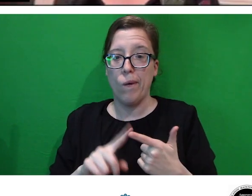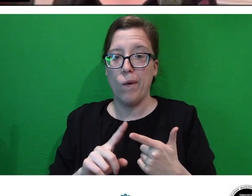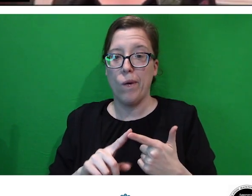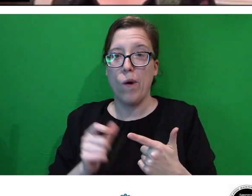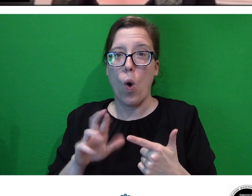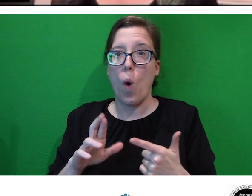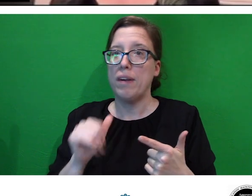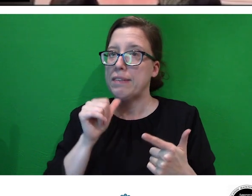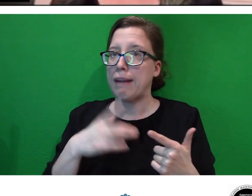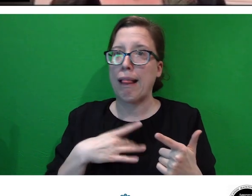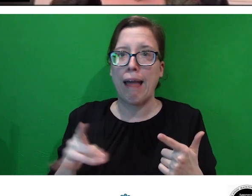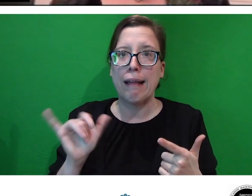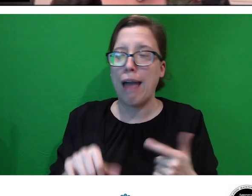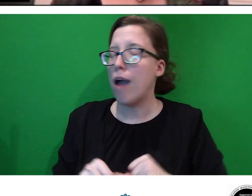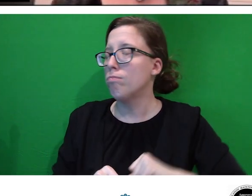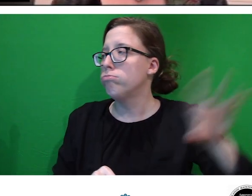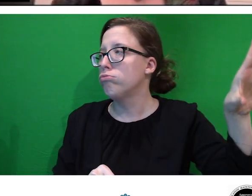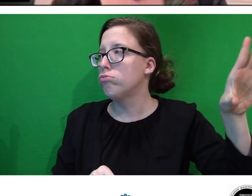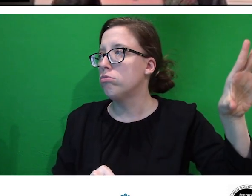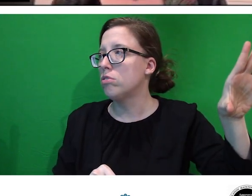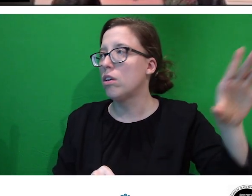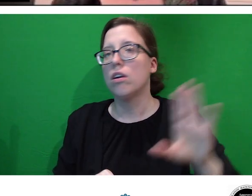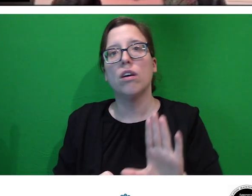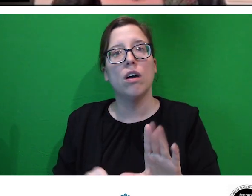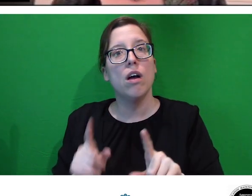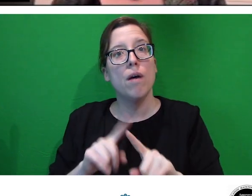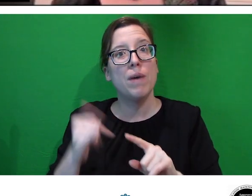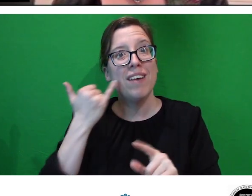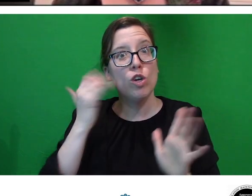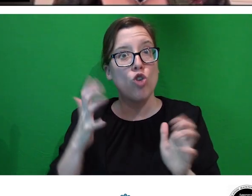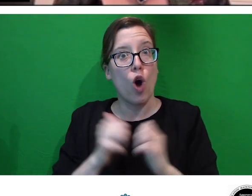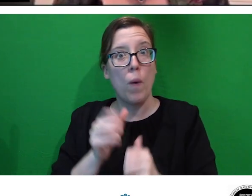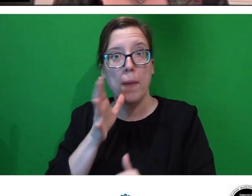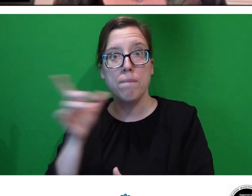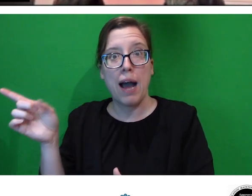Well, I think it's a natural response for us to think, oh, he doesn't want that.